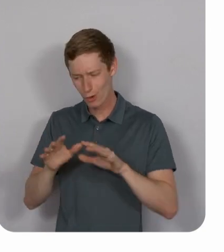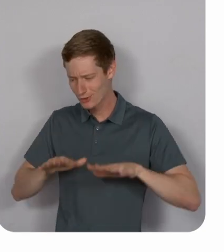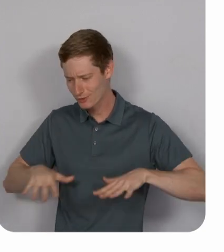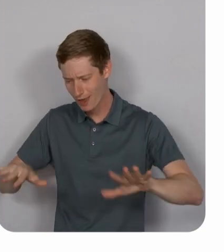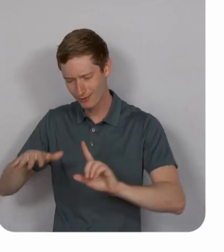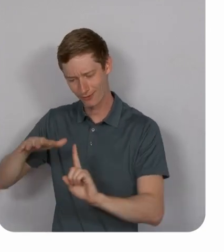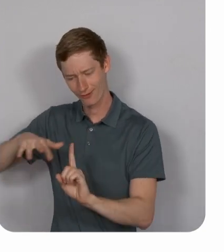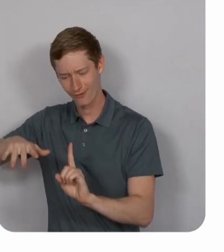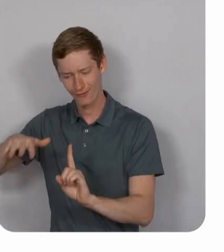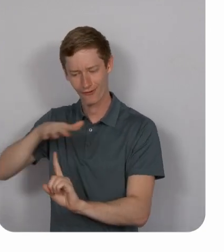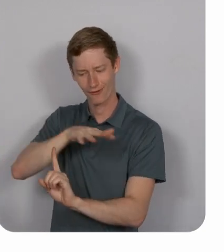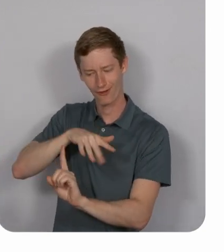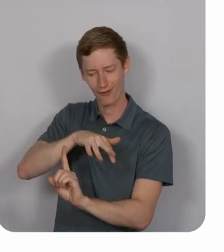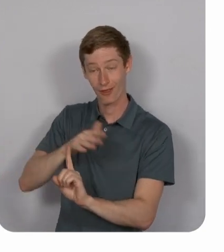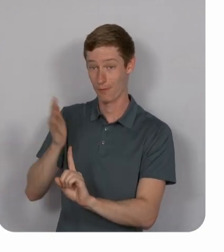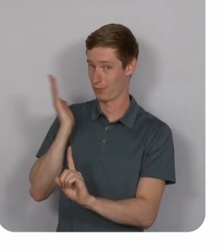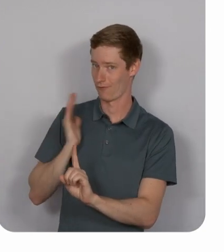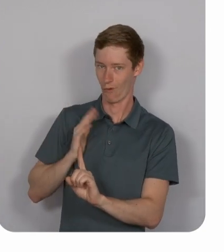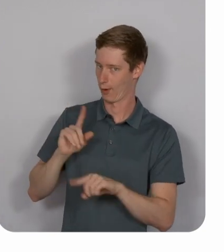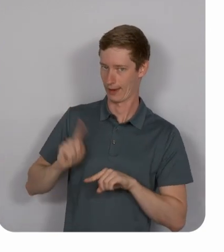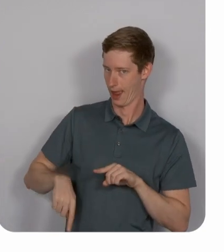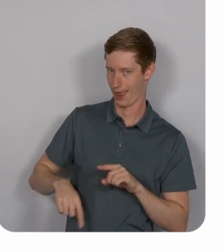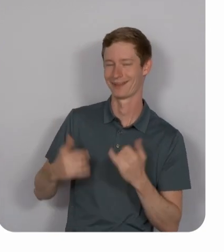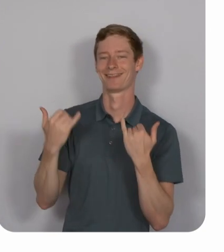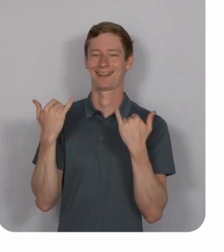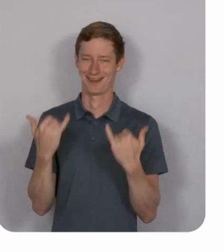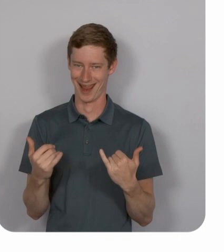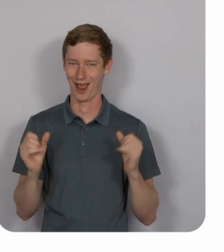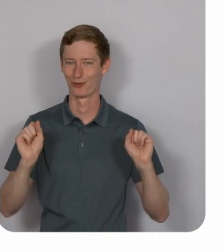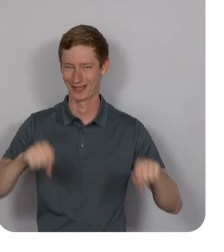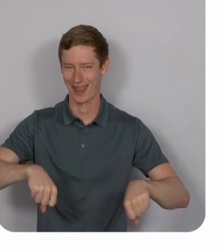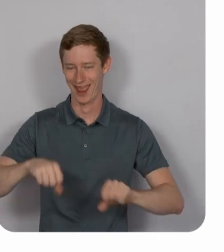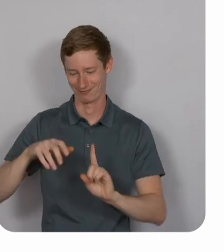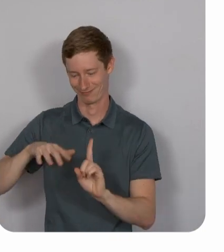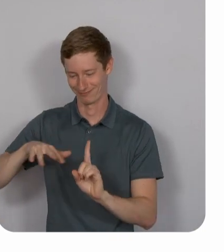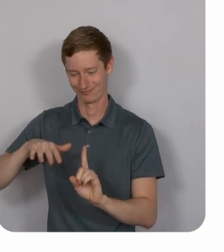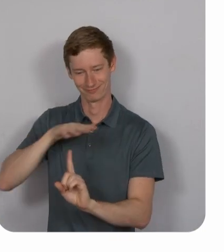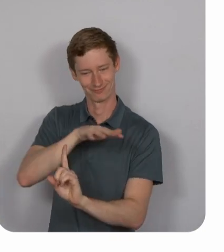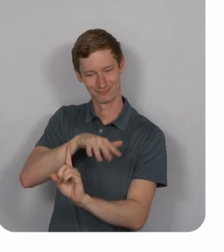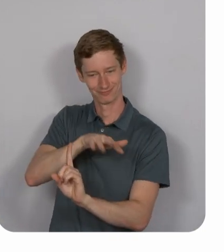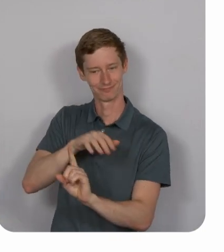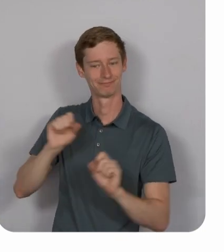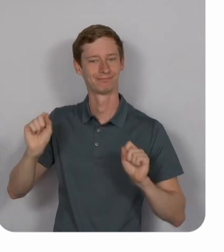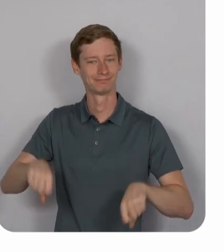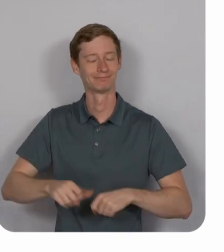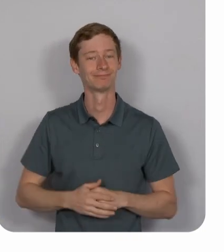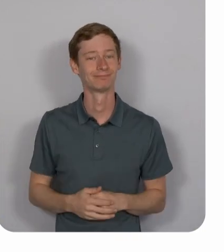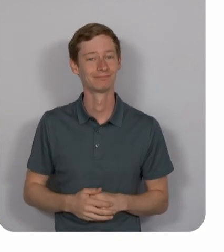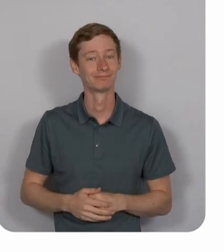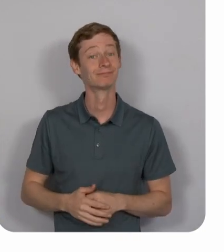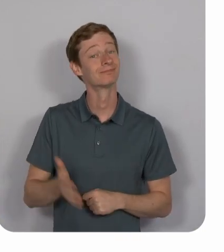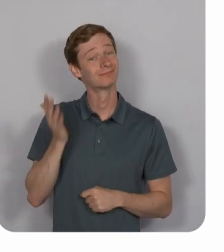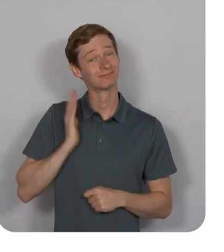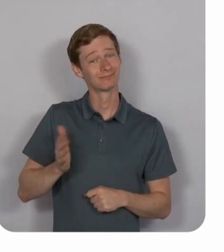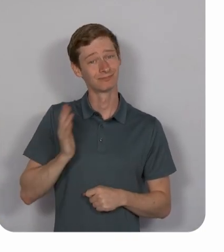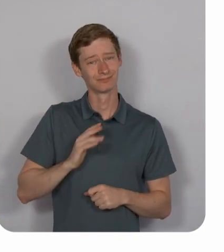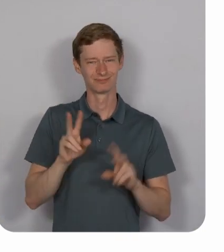where controllers couldn’t be seen before but now can be seen. There's even a location that used to be a blind spot in close to